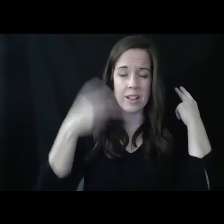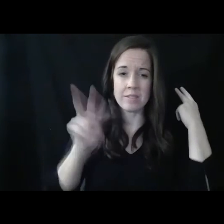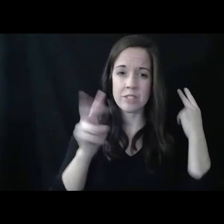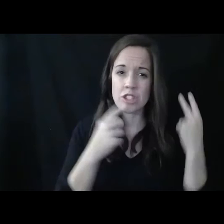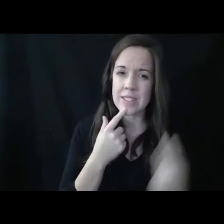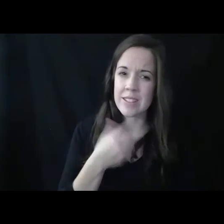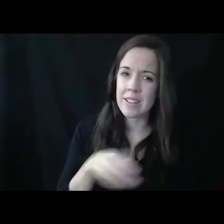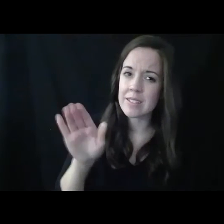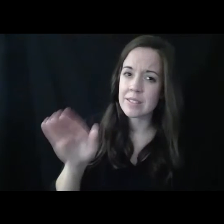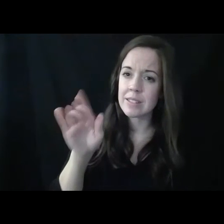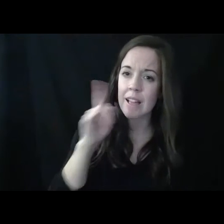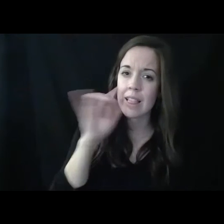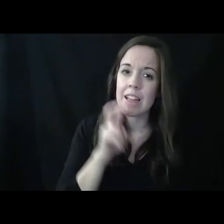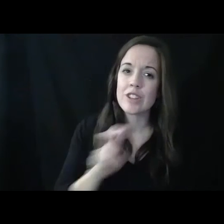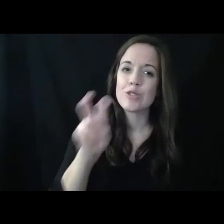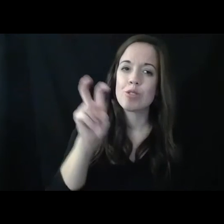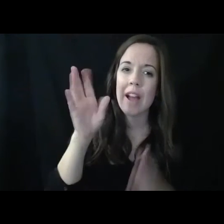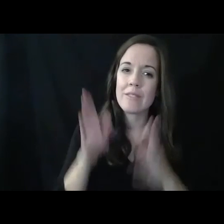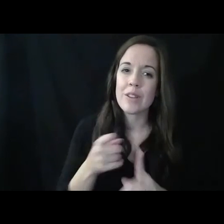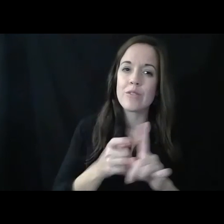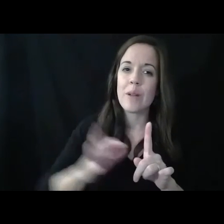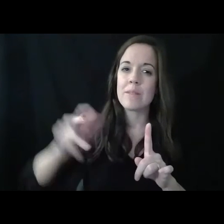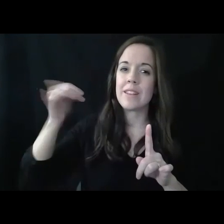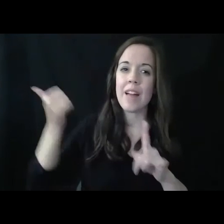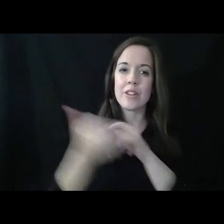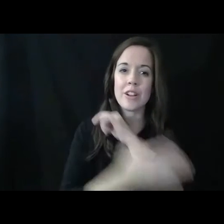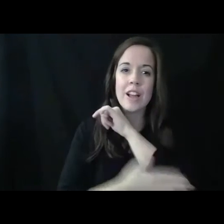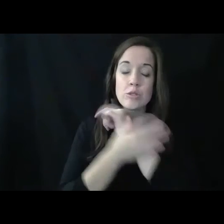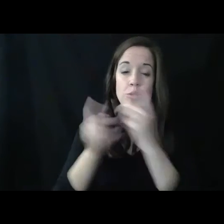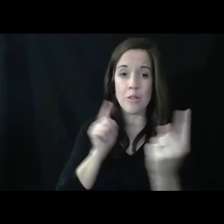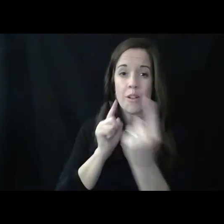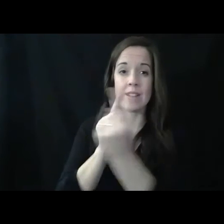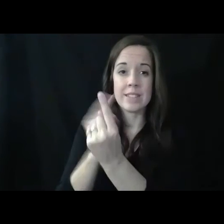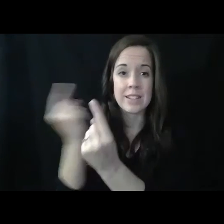“Like a traveler from a foreign country who runs into someone from home—someone they’ve